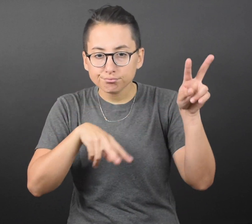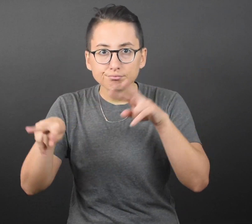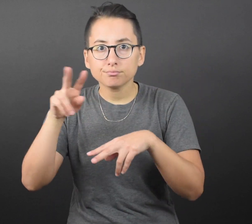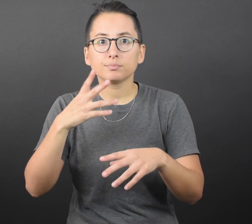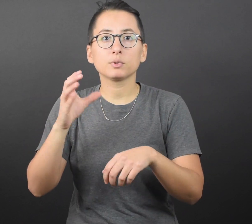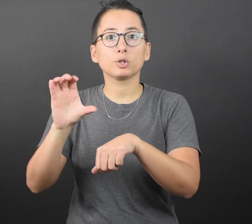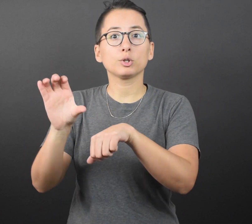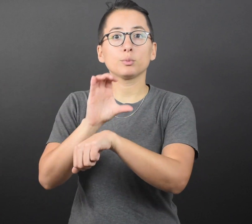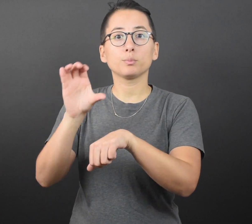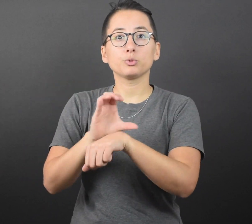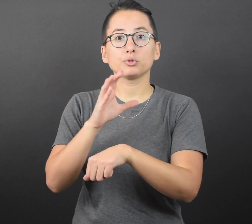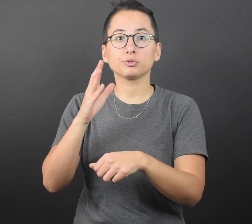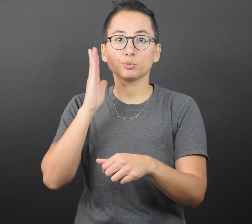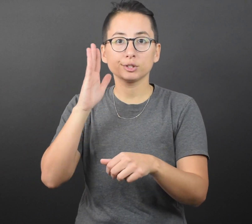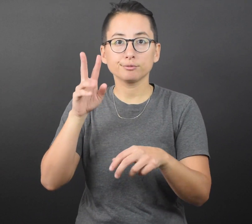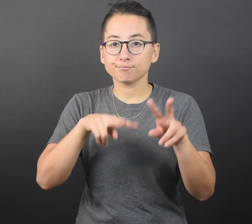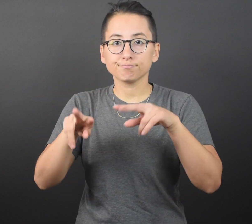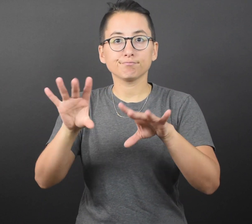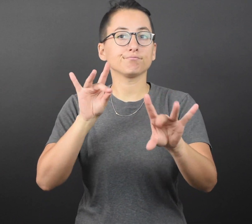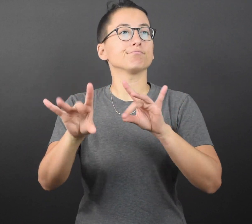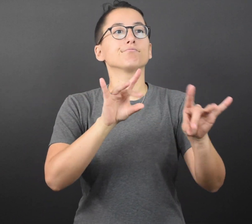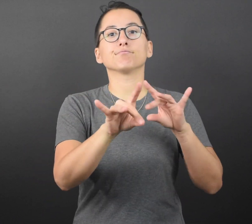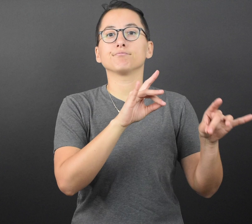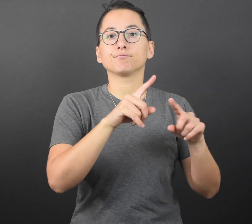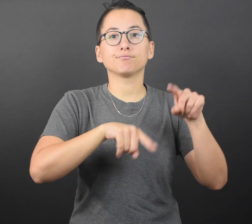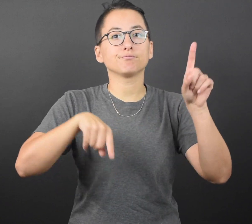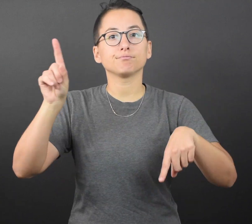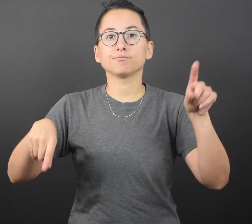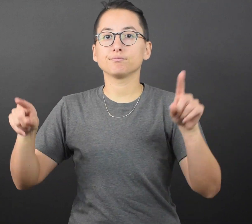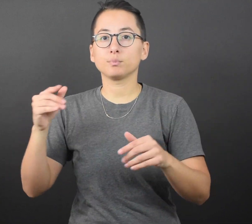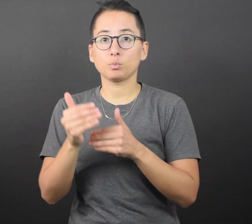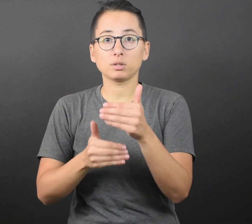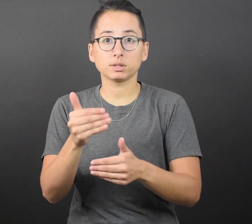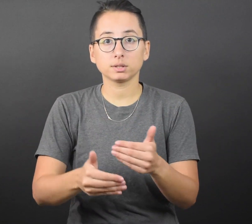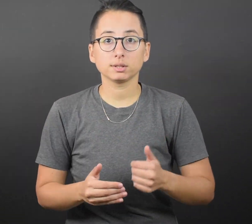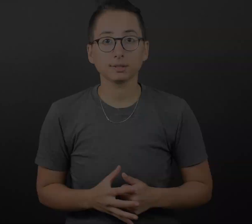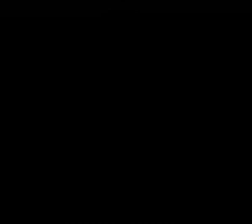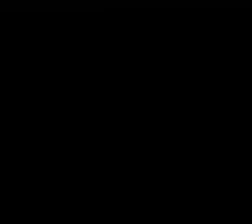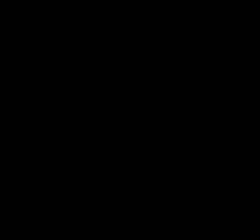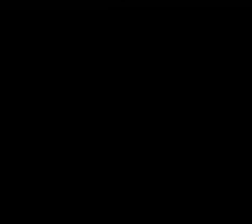will be selected for consideration through a computer-generated, randomized selection process.